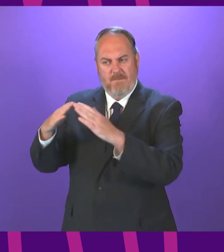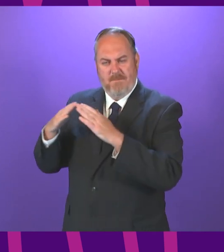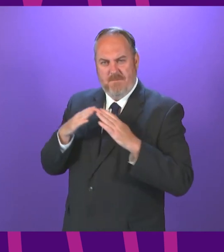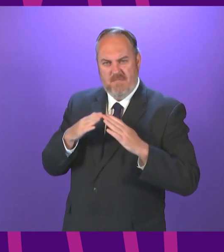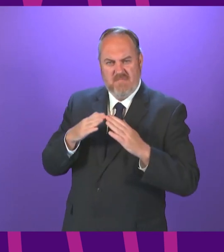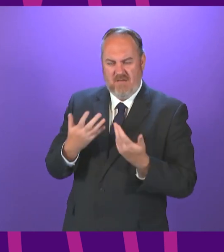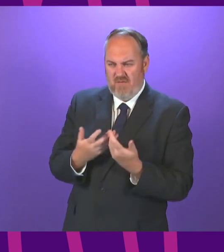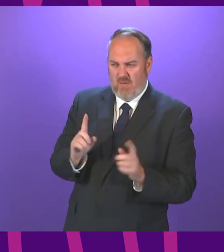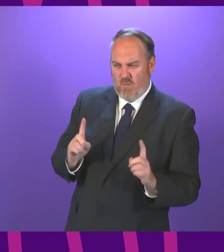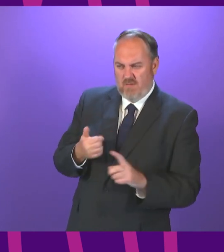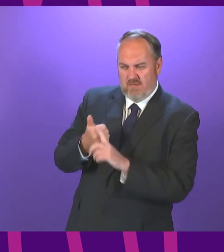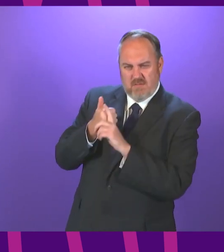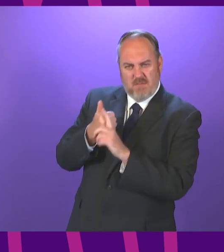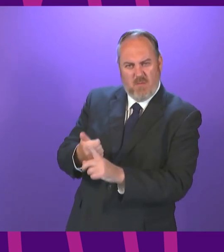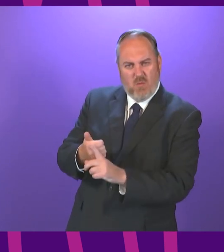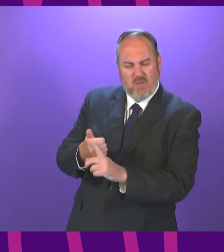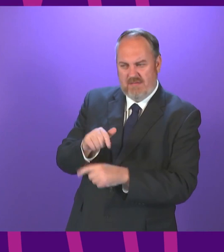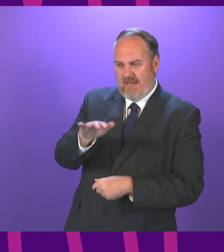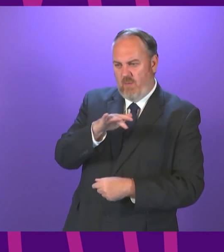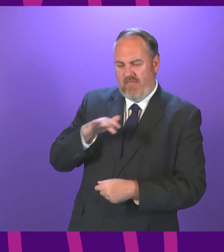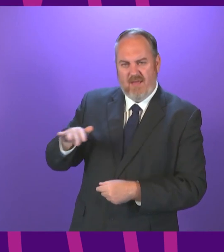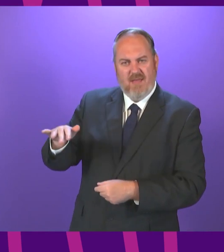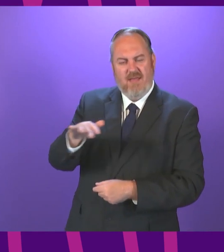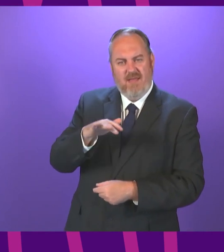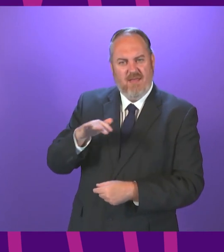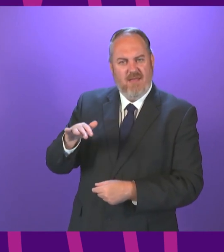What support is available to providers to interpret and adopt the guidance fully?